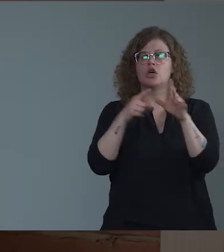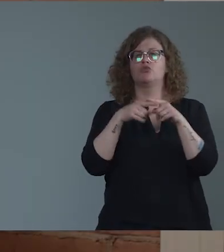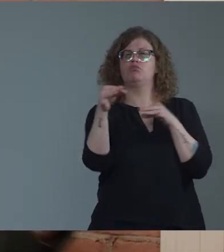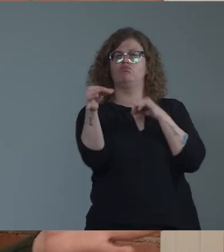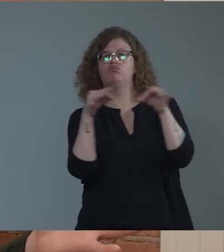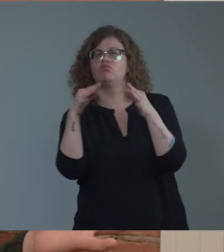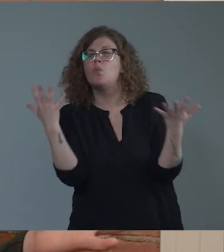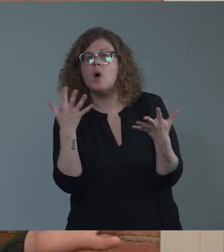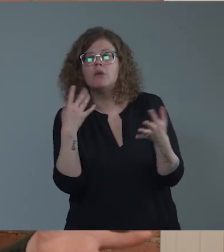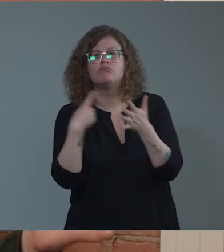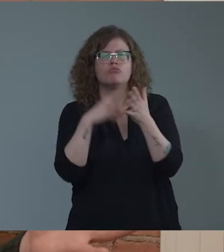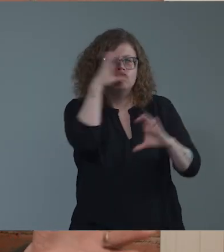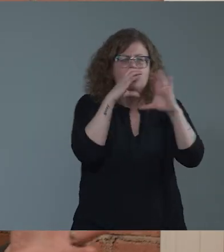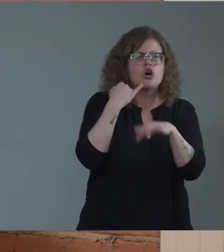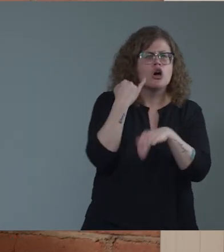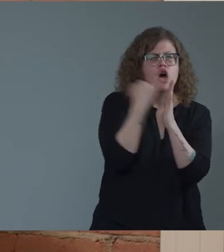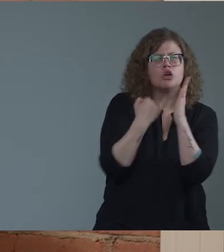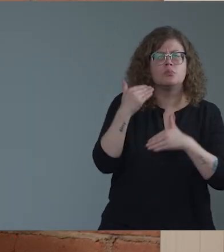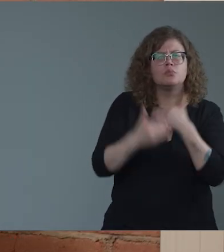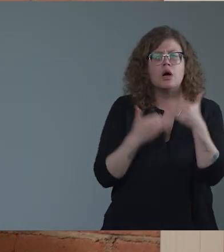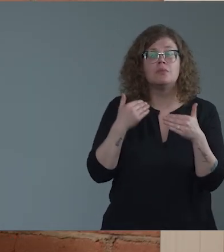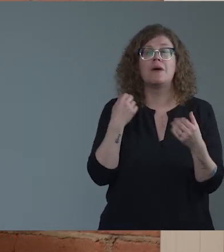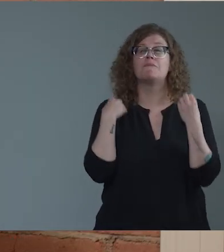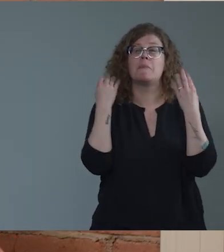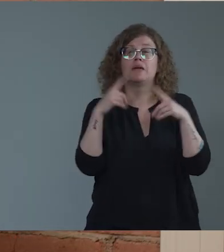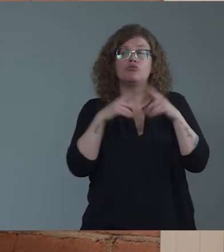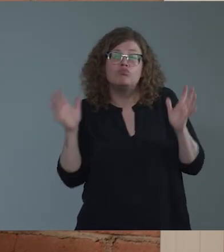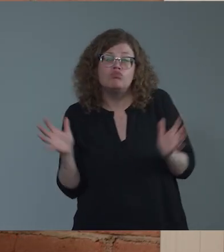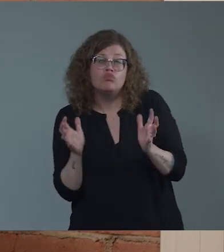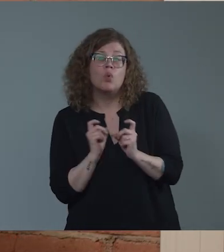So remember, we talked about all those people who contribute to a project. That's community building.